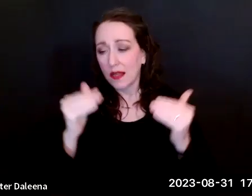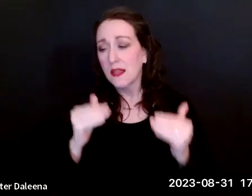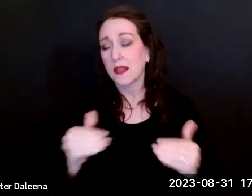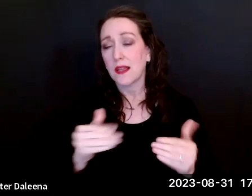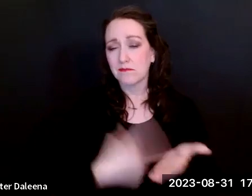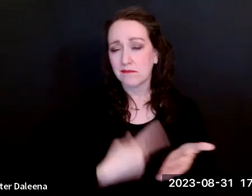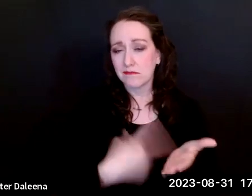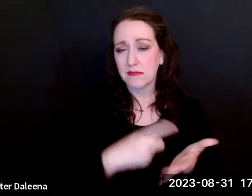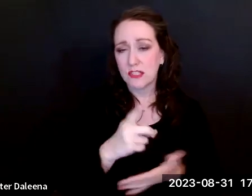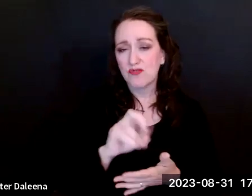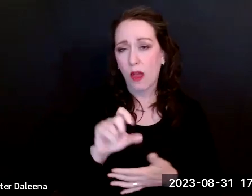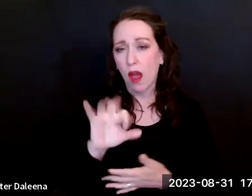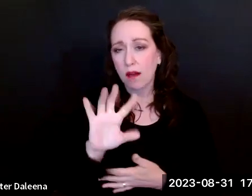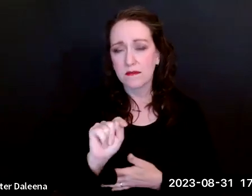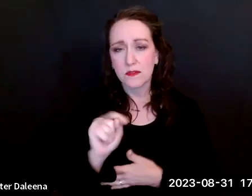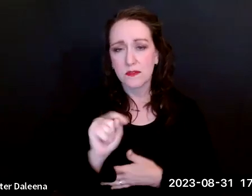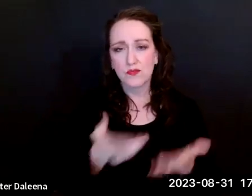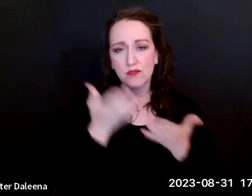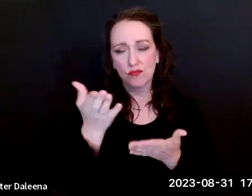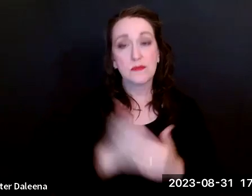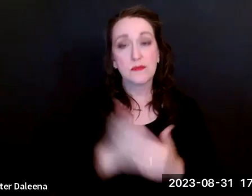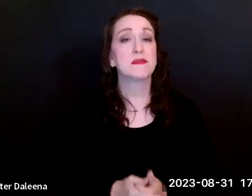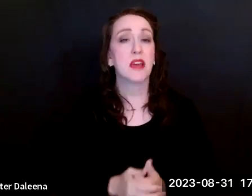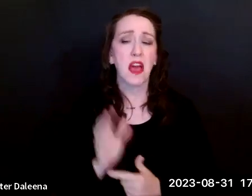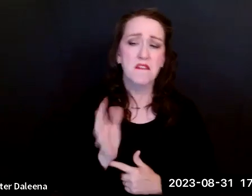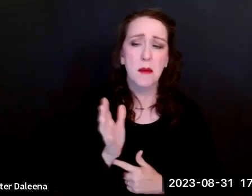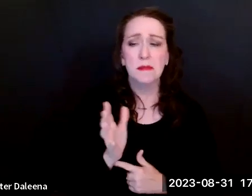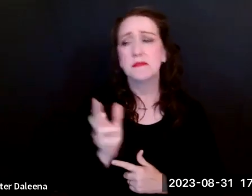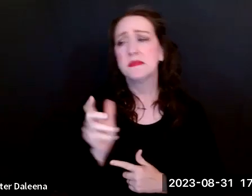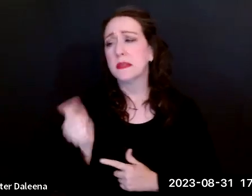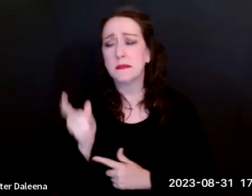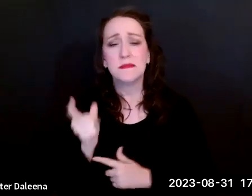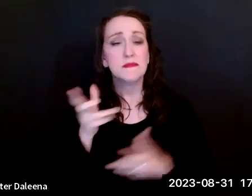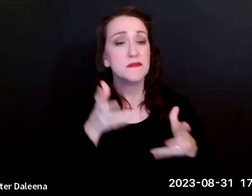draft recommendations when we have about five to ten minutes left in the meeting we will wrap